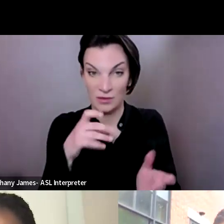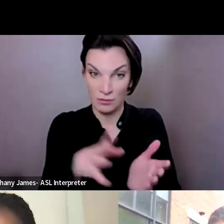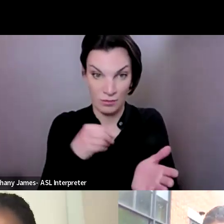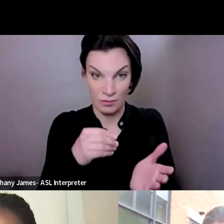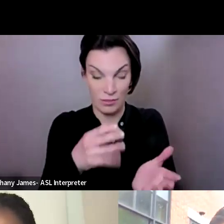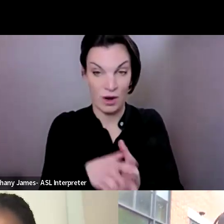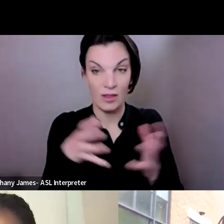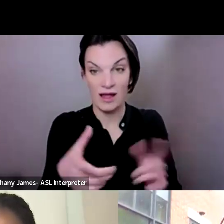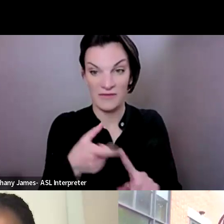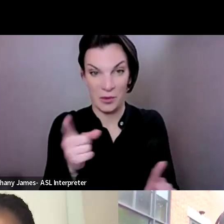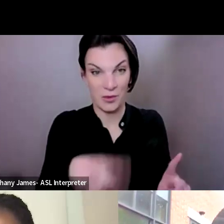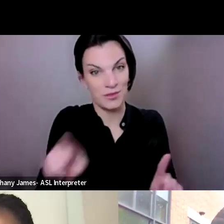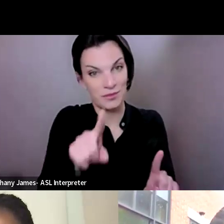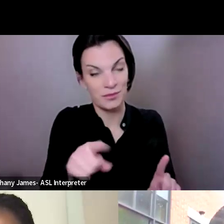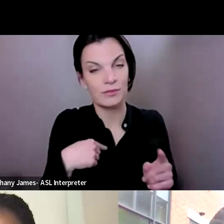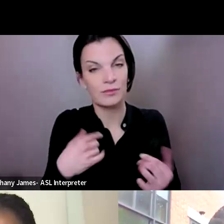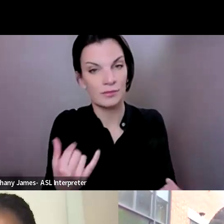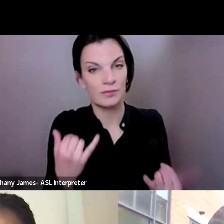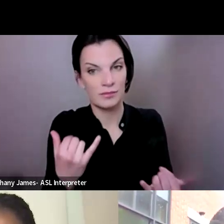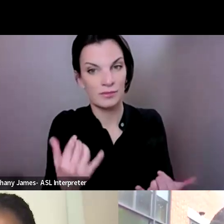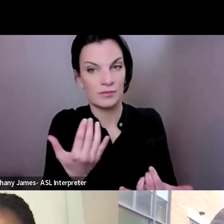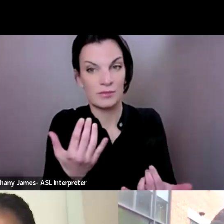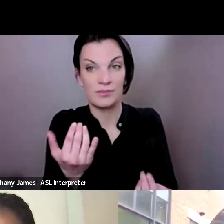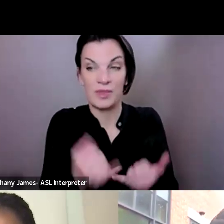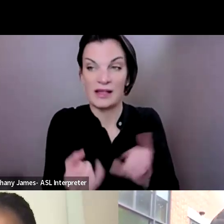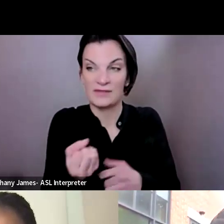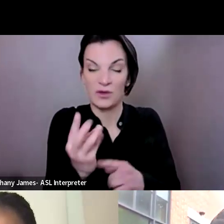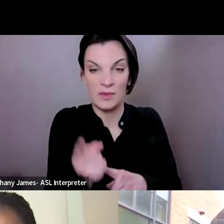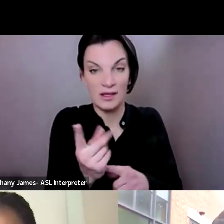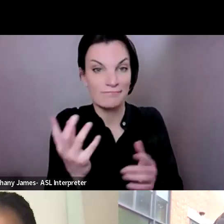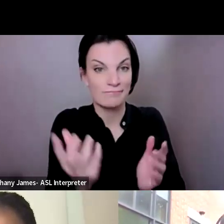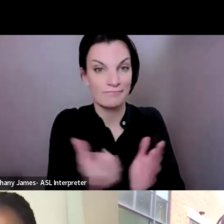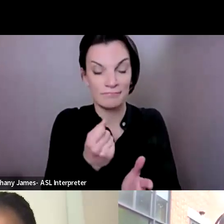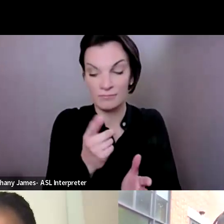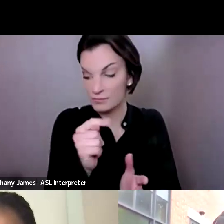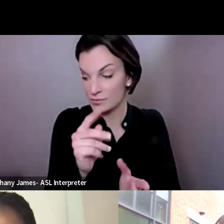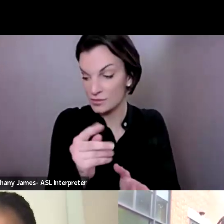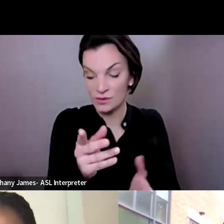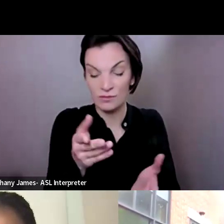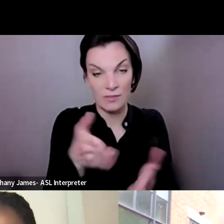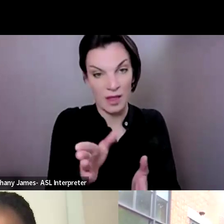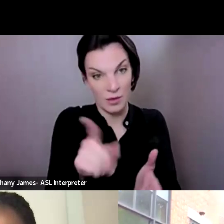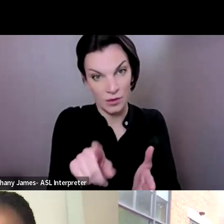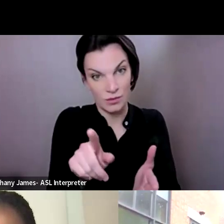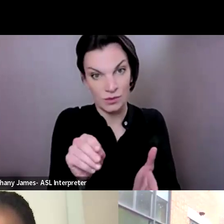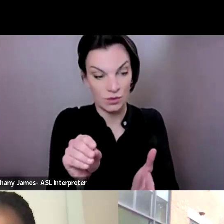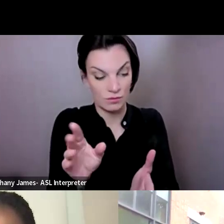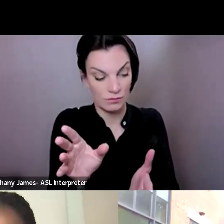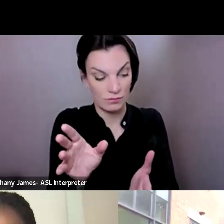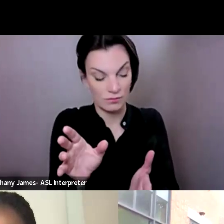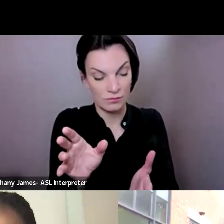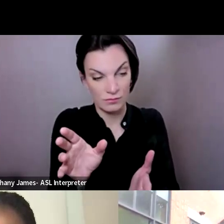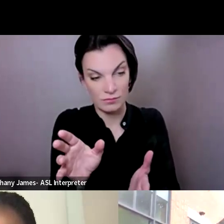all of you, so I want to take the last few minutes here and give you a chance to sort of reflect